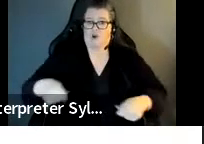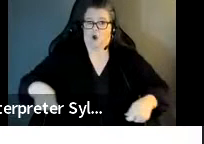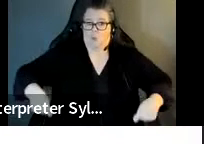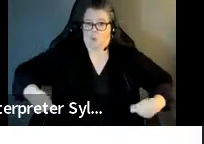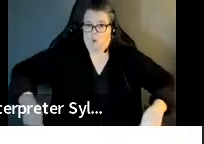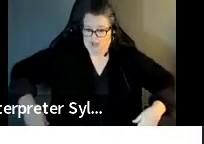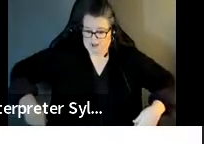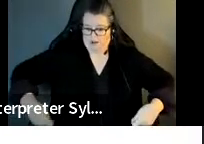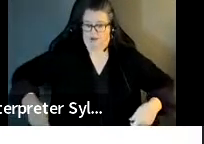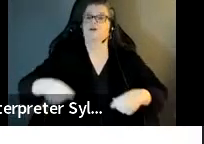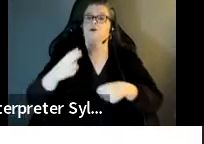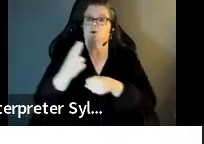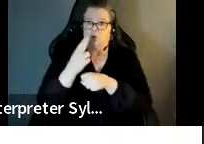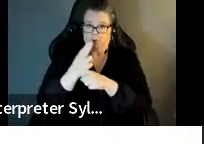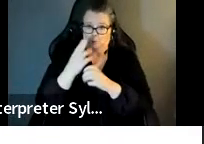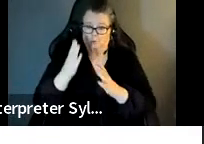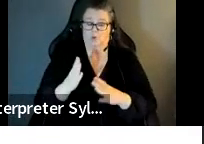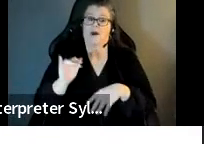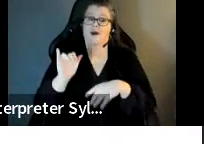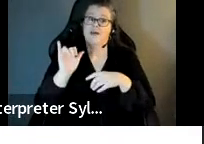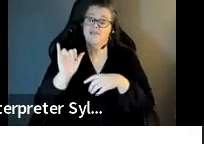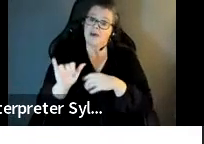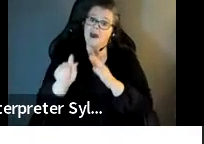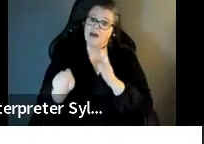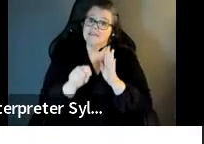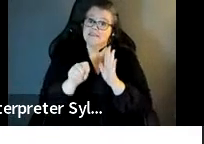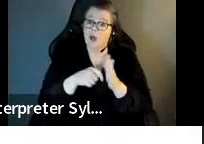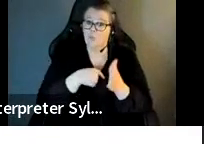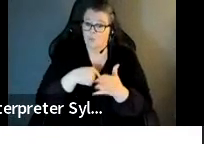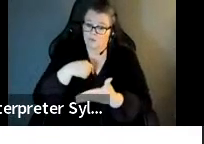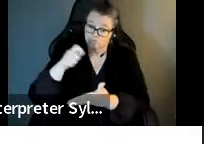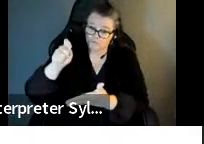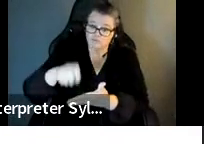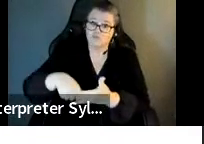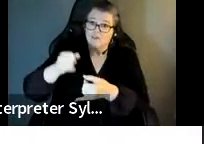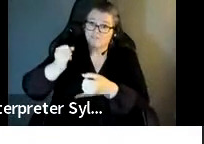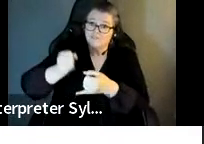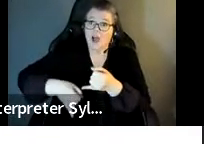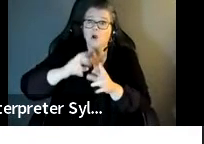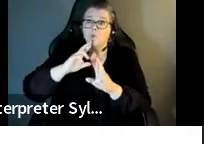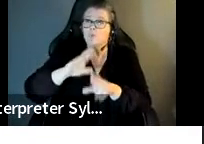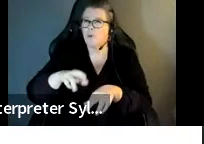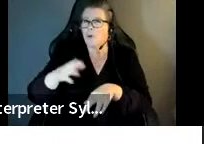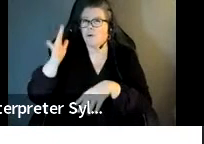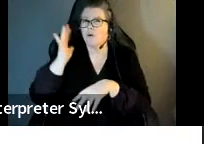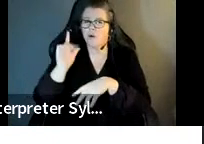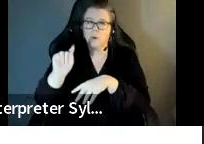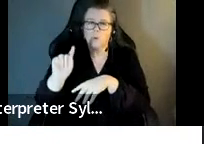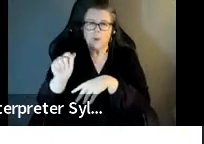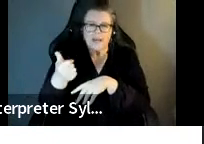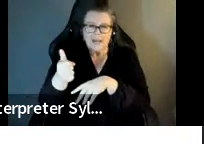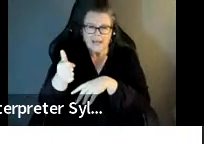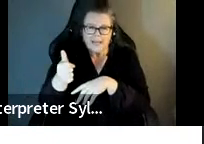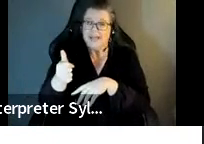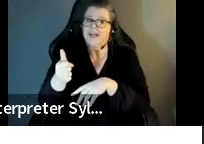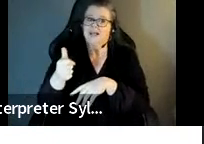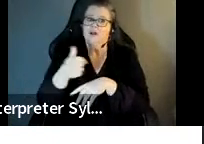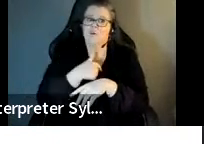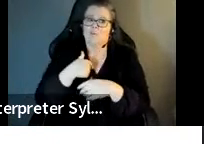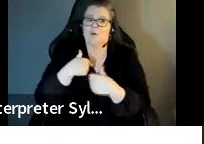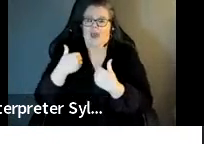At the time that we wrote our final project report in 2010 we only had 495 users, and